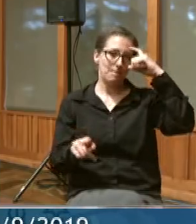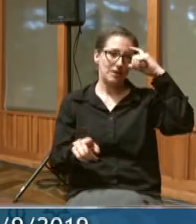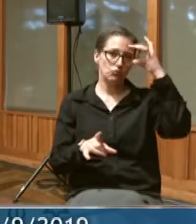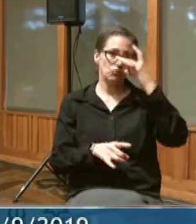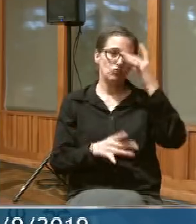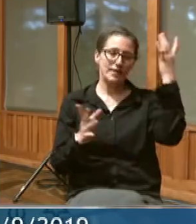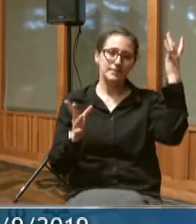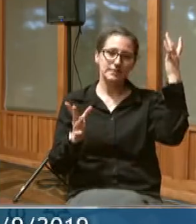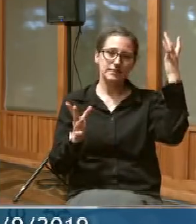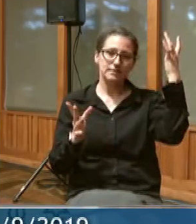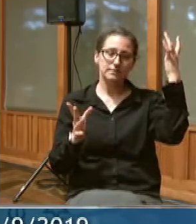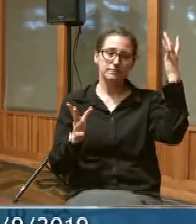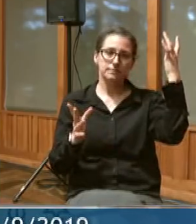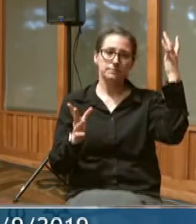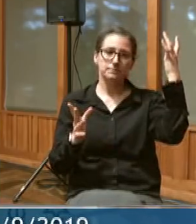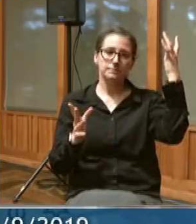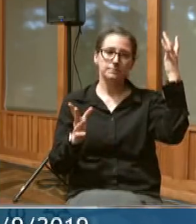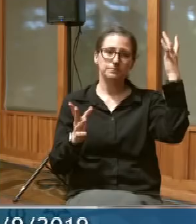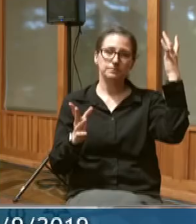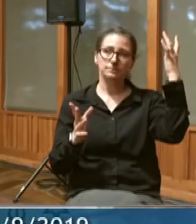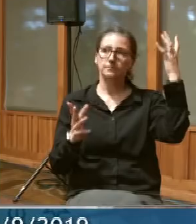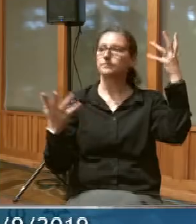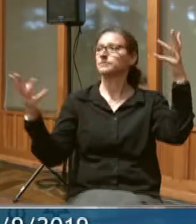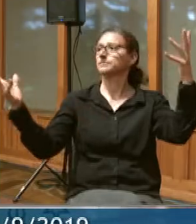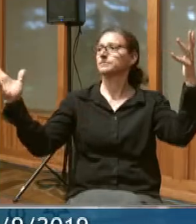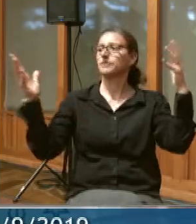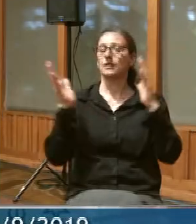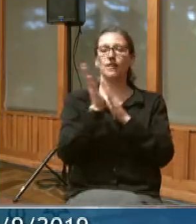POLICE VIOLENCE USING THEIR FIREARMS WITH PEOPLE WHO ARE